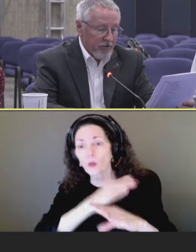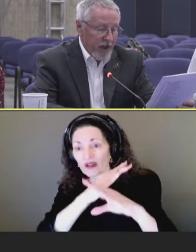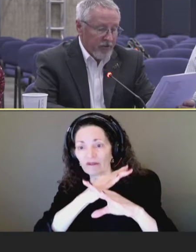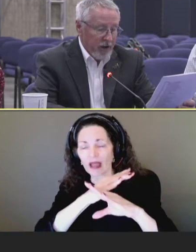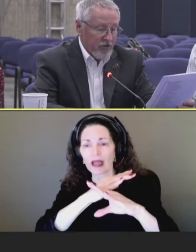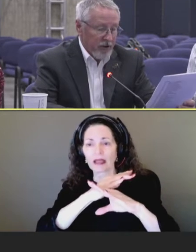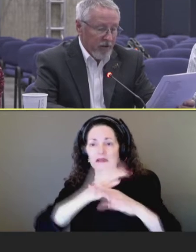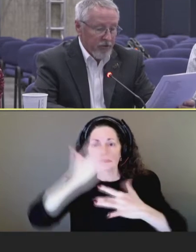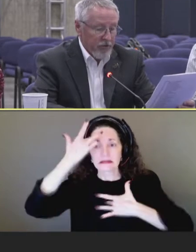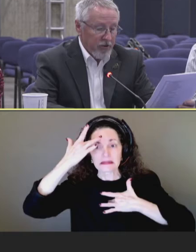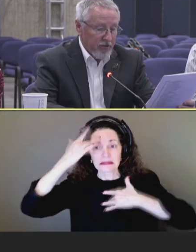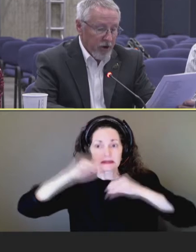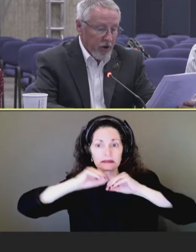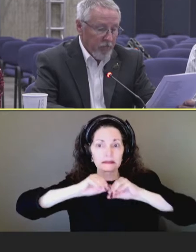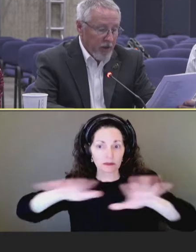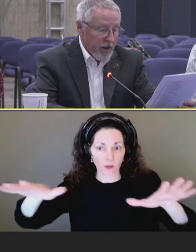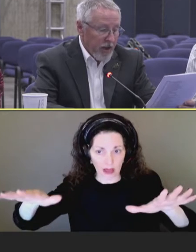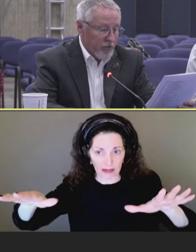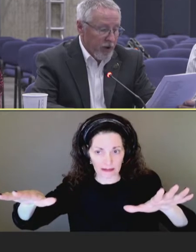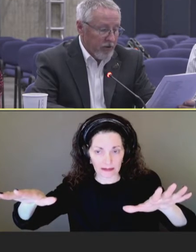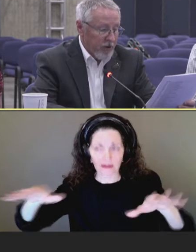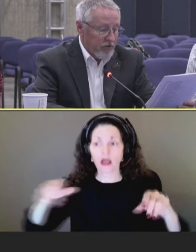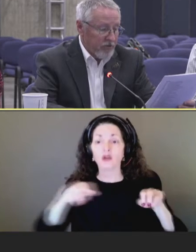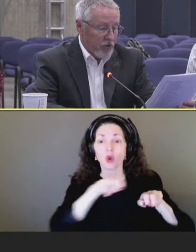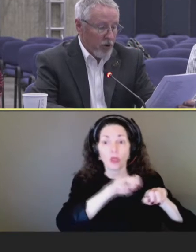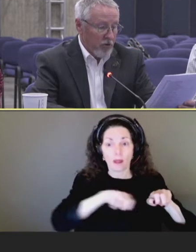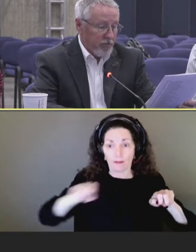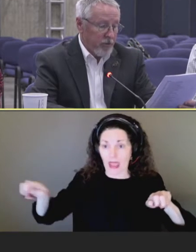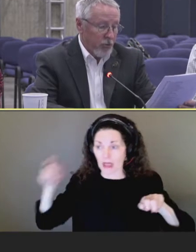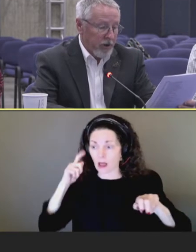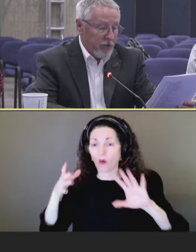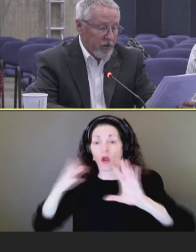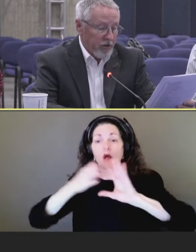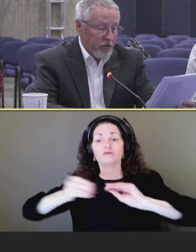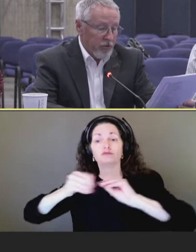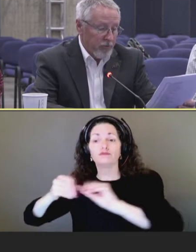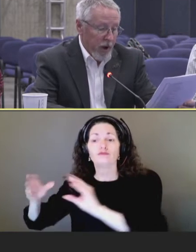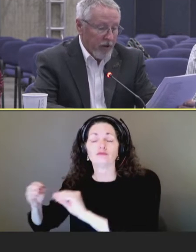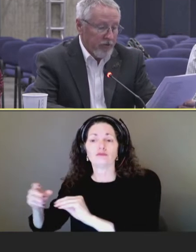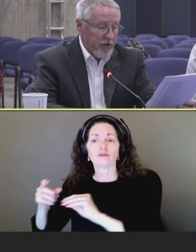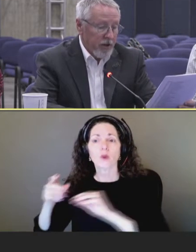vaccination efforts this year, as well as lessons learned from the 2022 response,